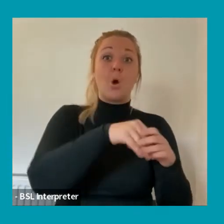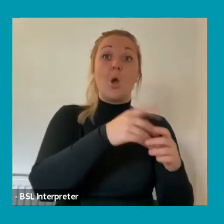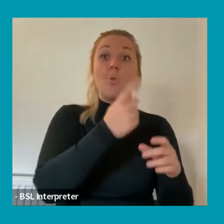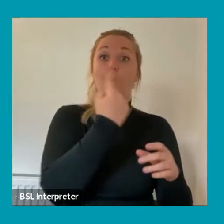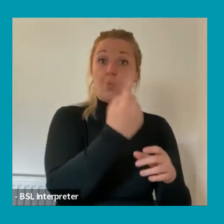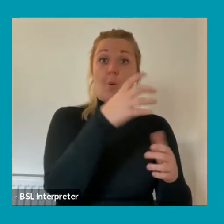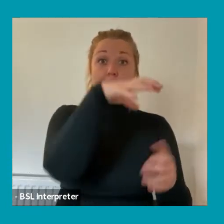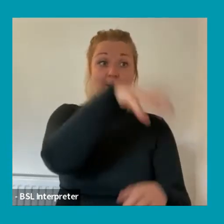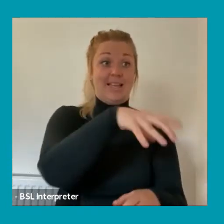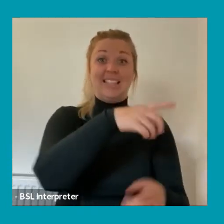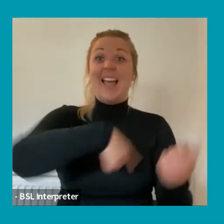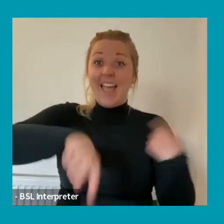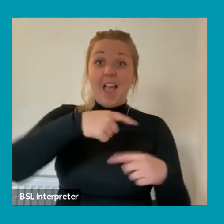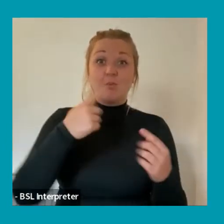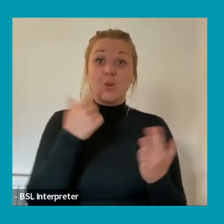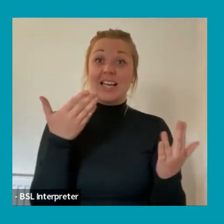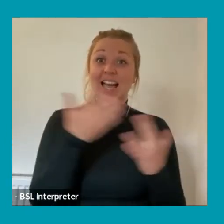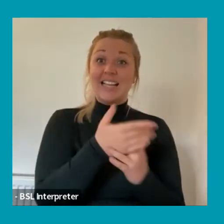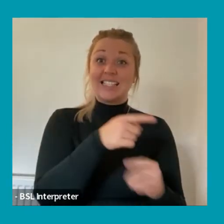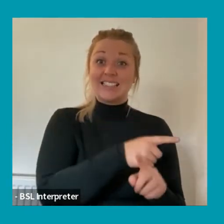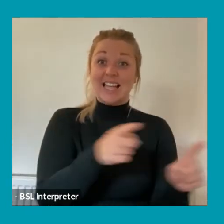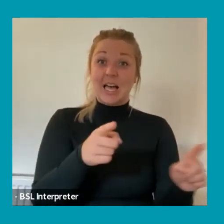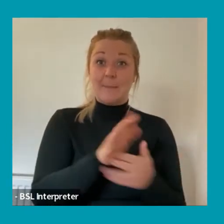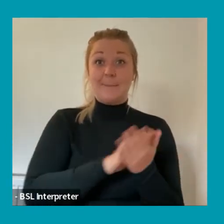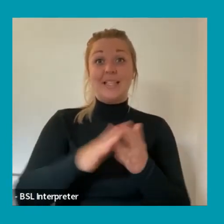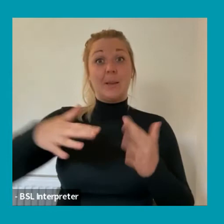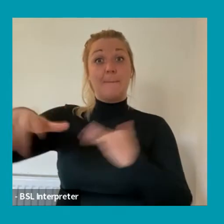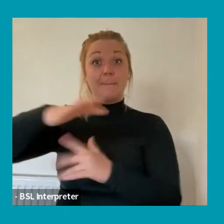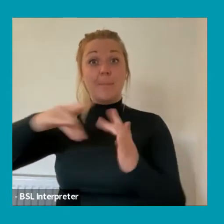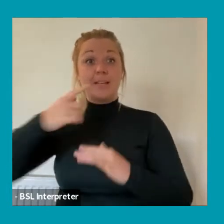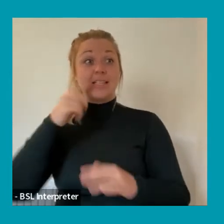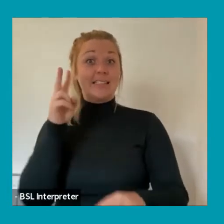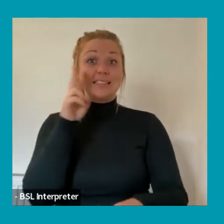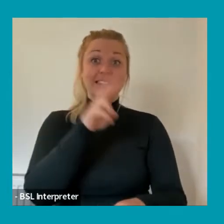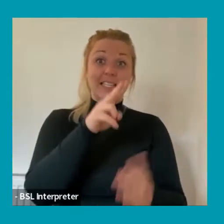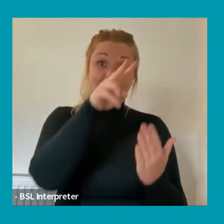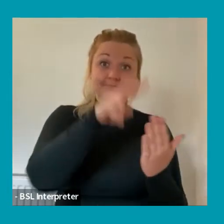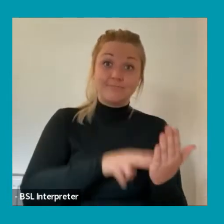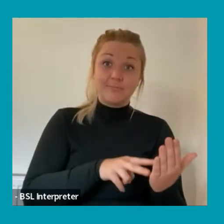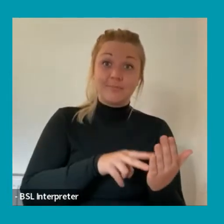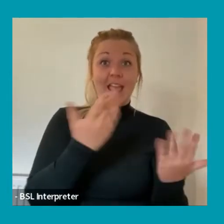We also took the decision where venues weren't getting good reviews.